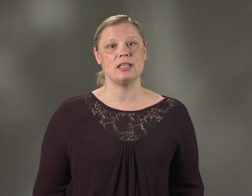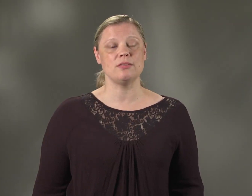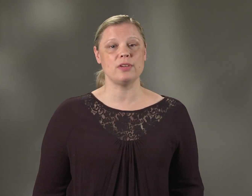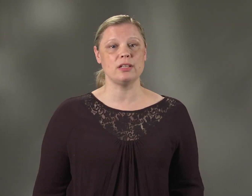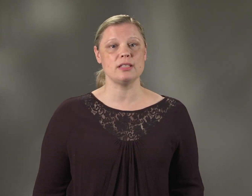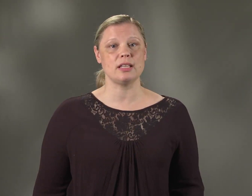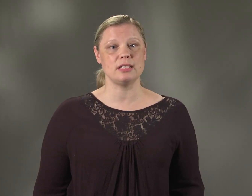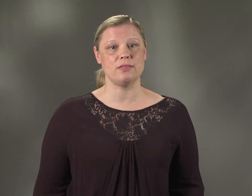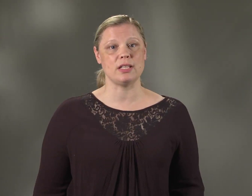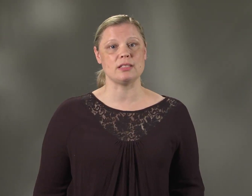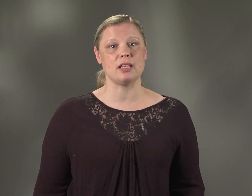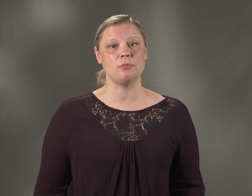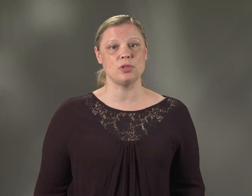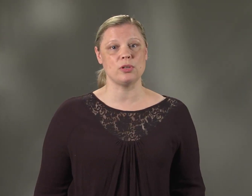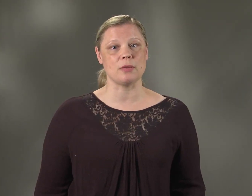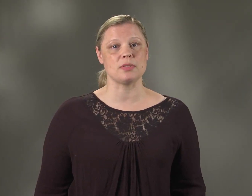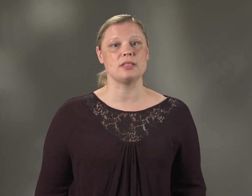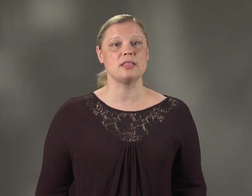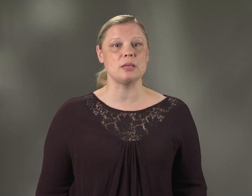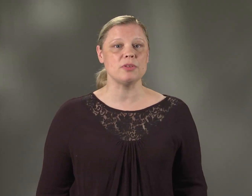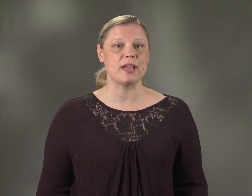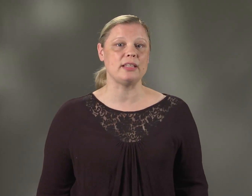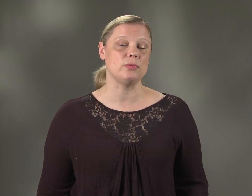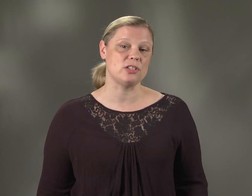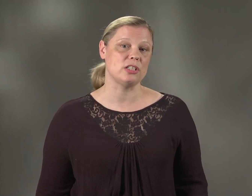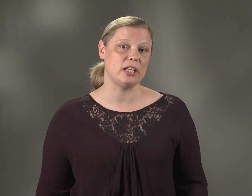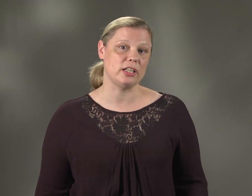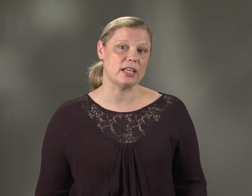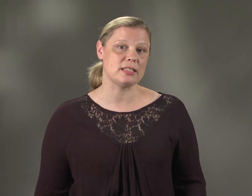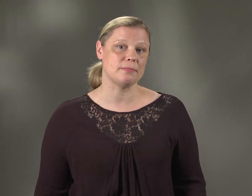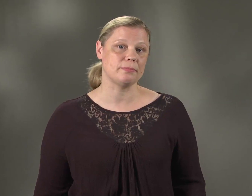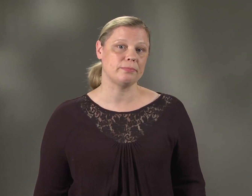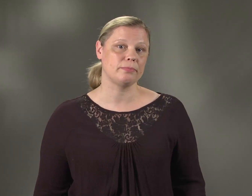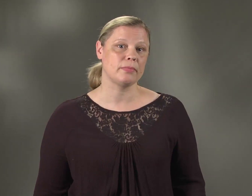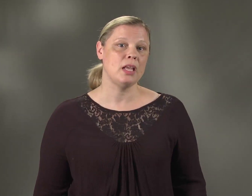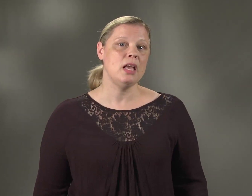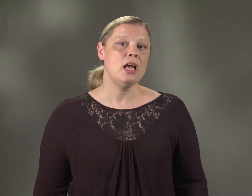and the various activities and programs that they provide in regional areas.